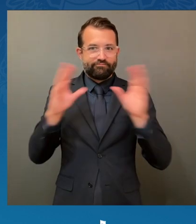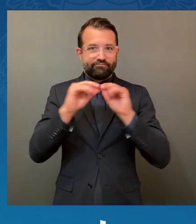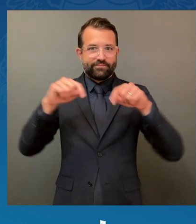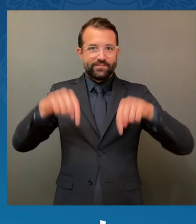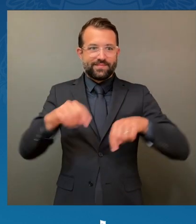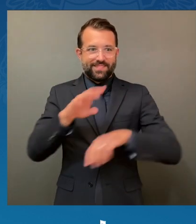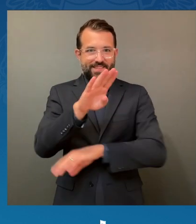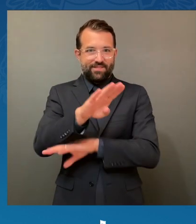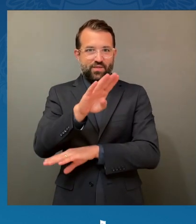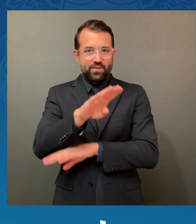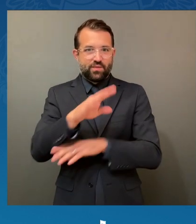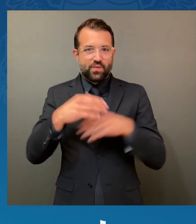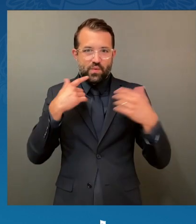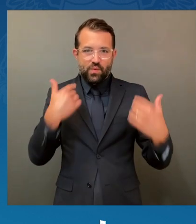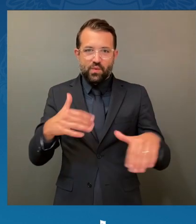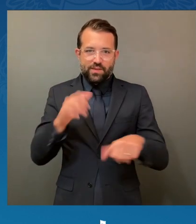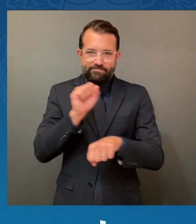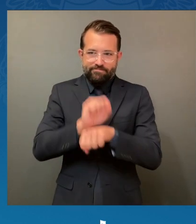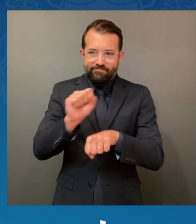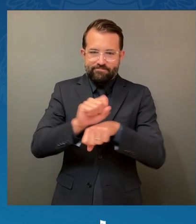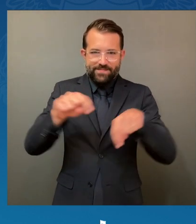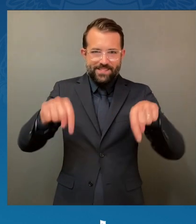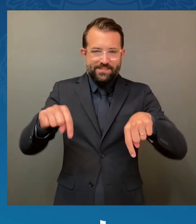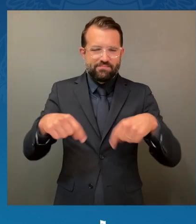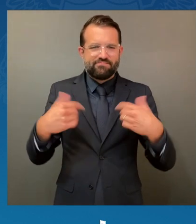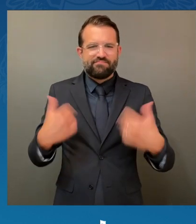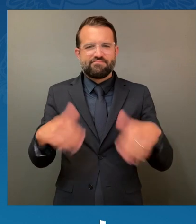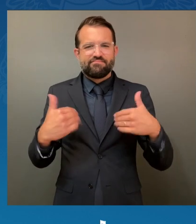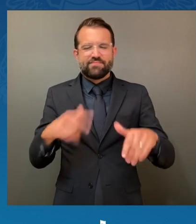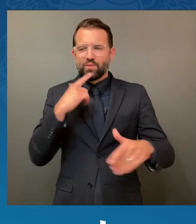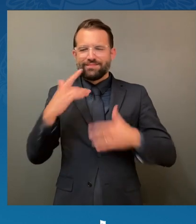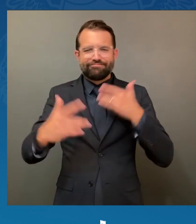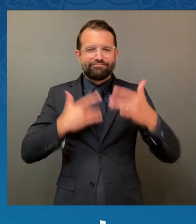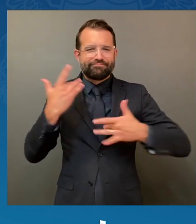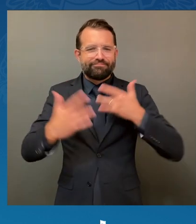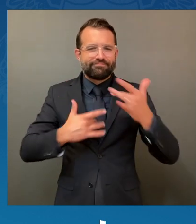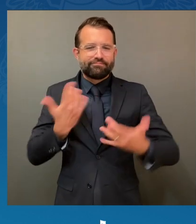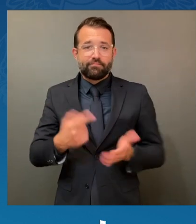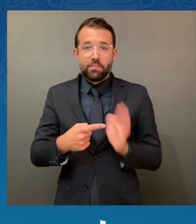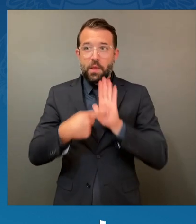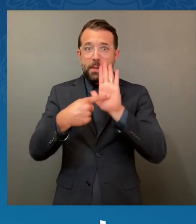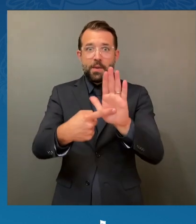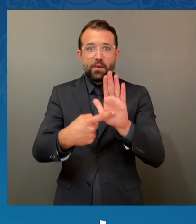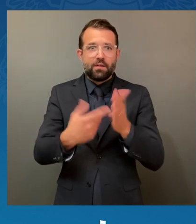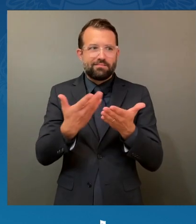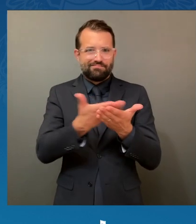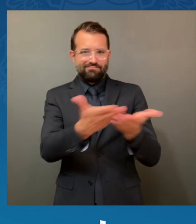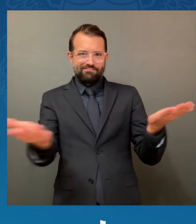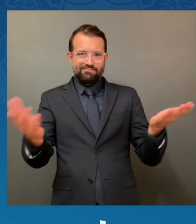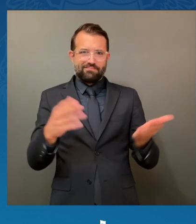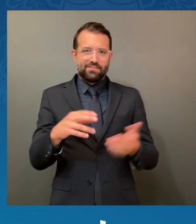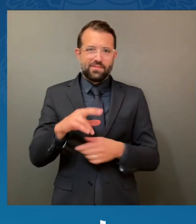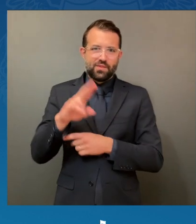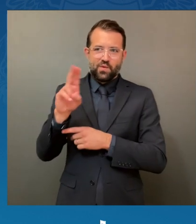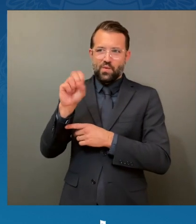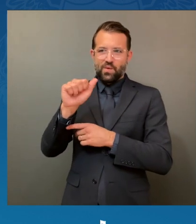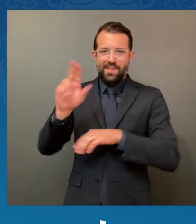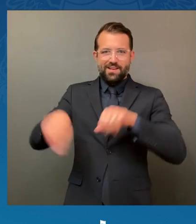is very exciting and, really, a model for our country, when we choose to invest in the natural talent